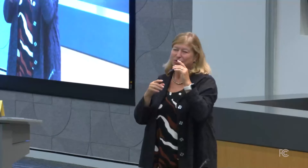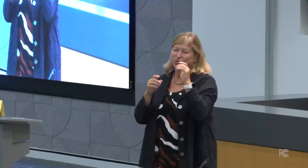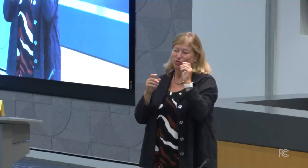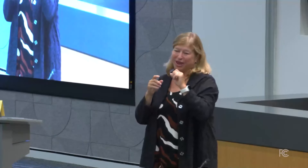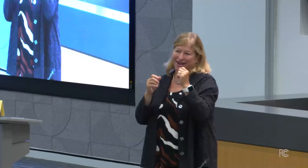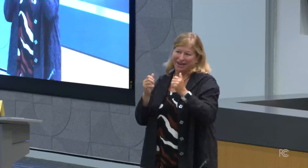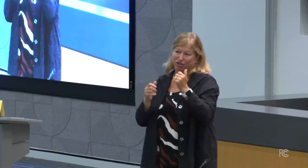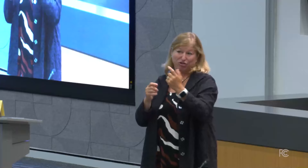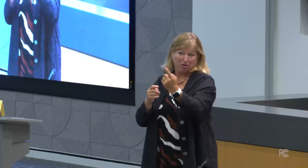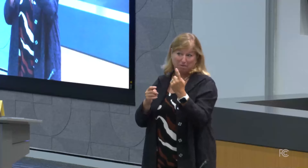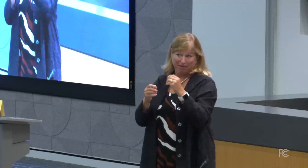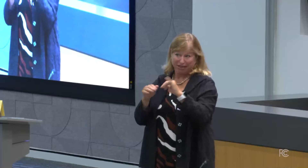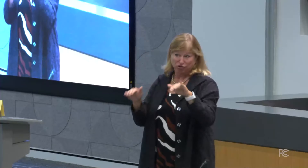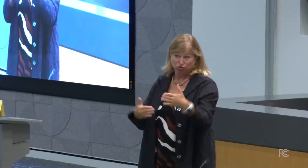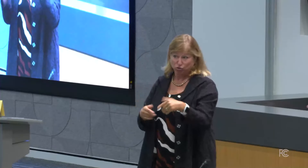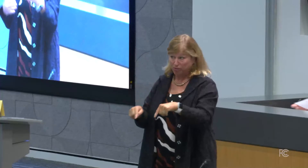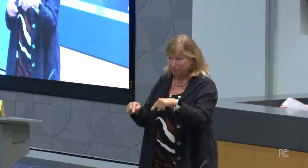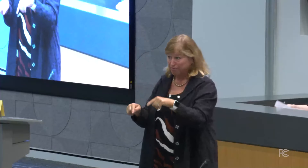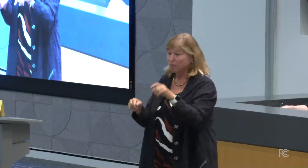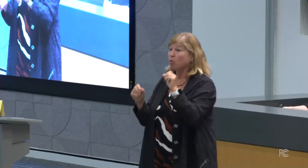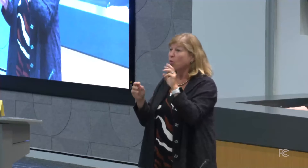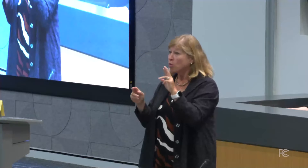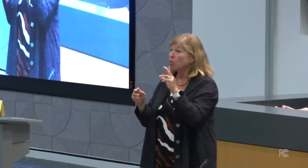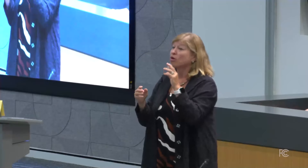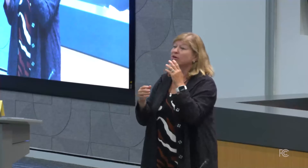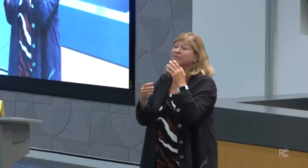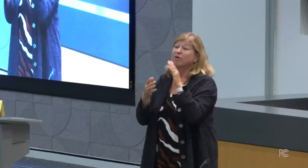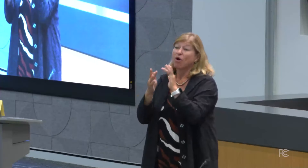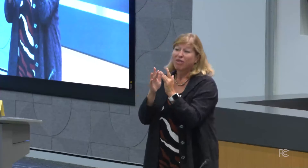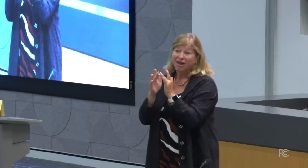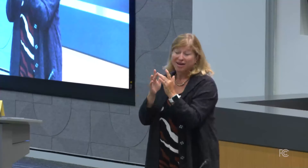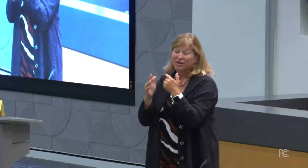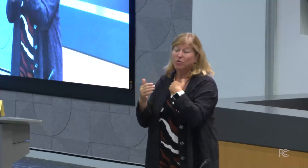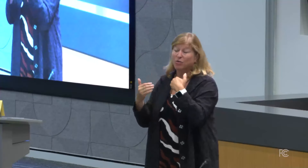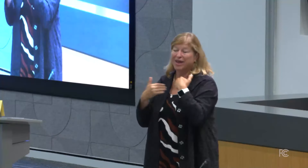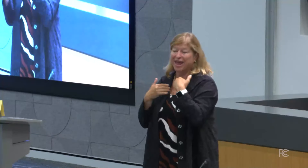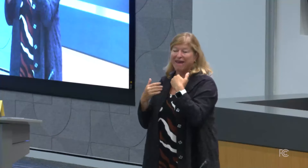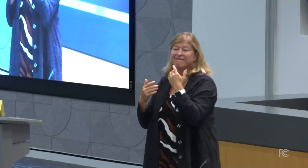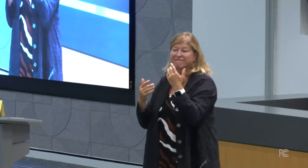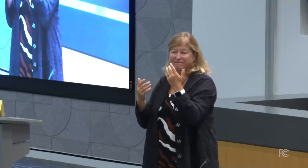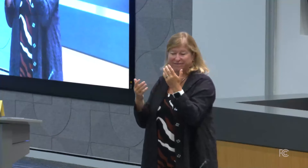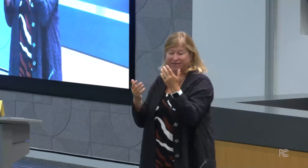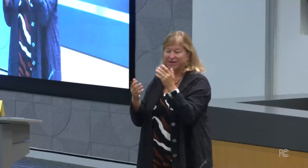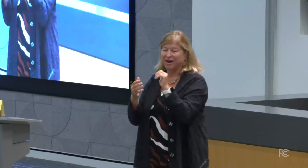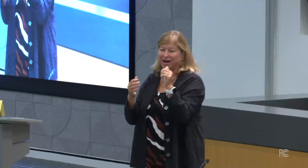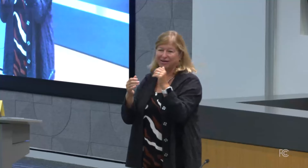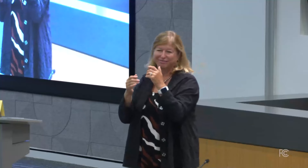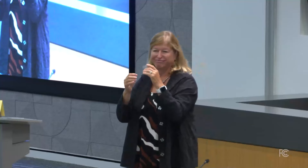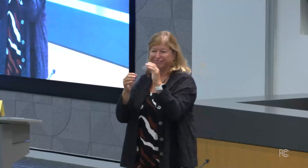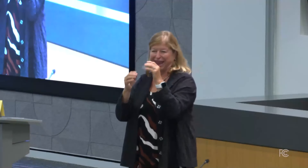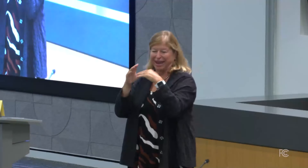SUZY ROSEN SINGLETON: WOW, I APPLAUD YOU TWO, VERY INFORMATIVE. THANK YOU BOTH SO MUCH FOR SHARING THAT INFORMATION. AND MANY OF YOU MAY HAVE SOME QUESTIONS.